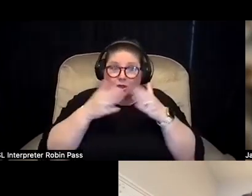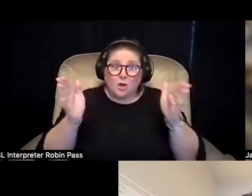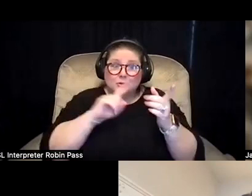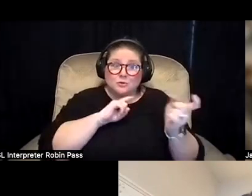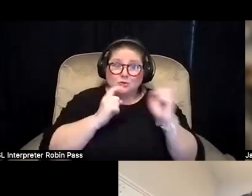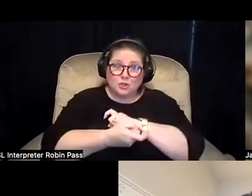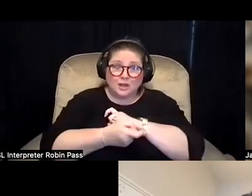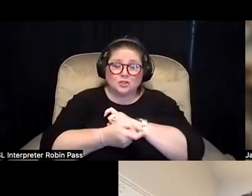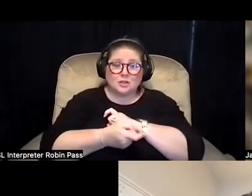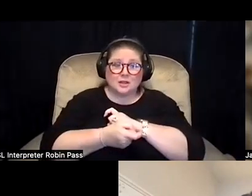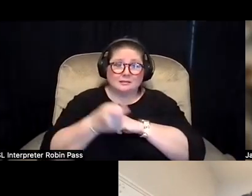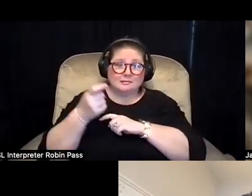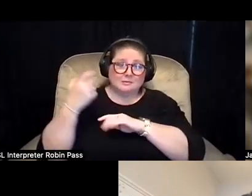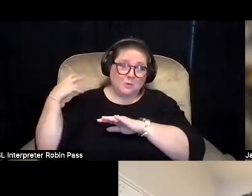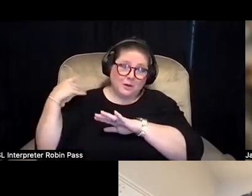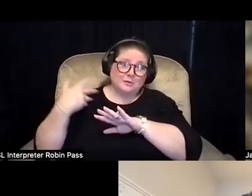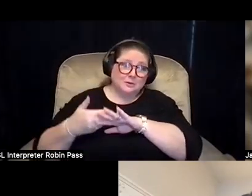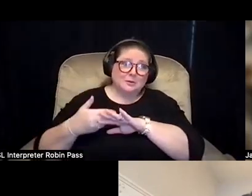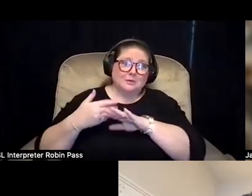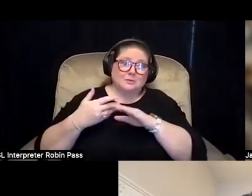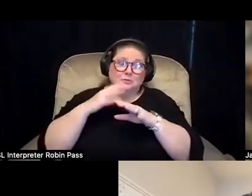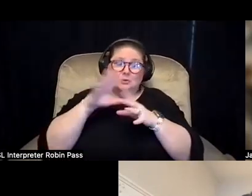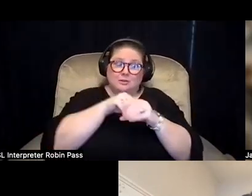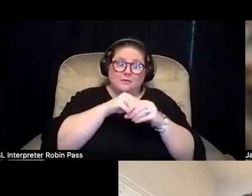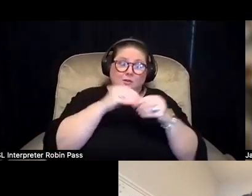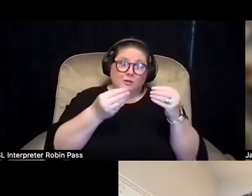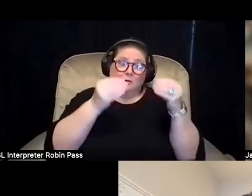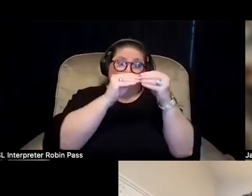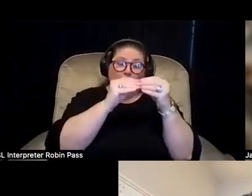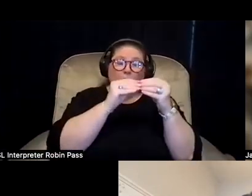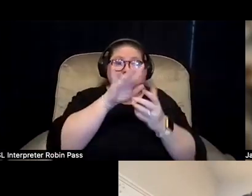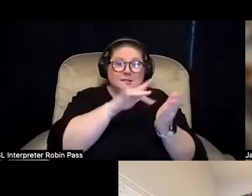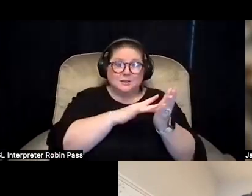to incorporating more to really centering the humans at the heart of